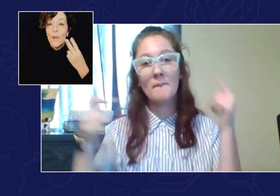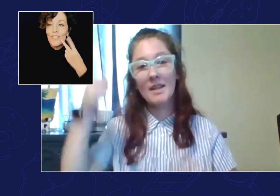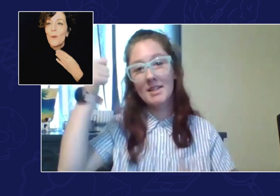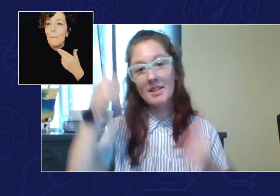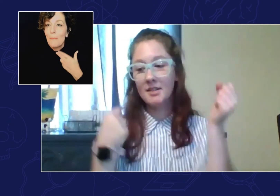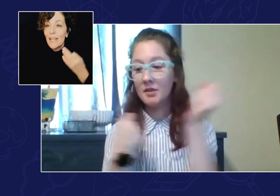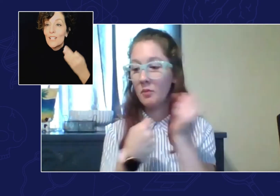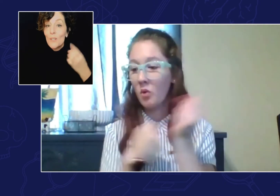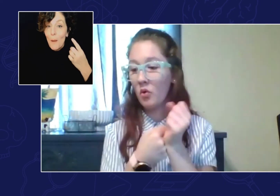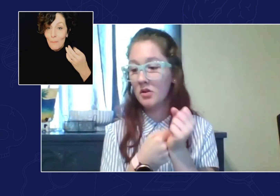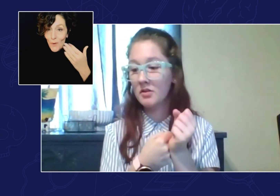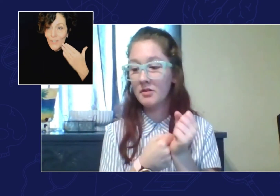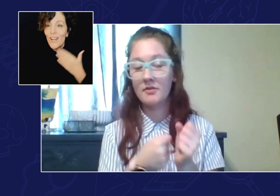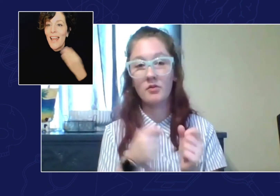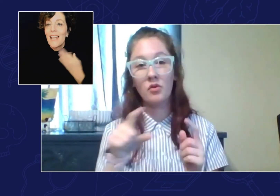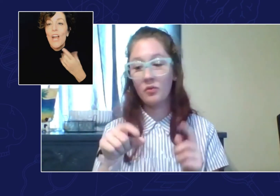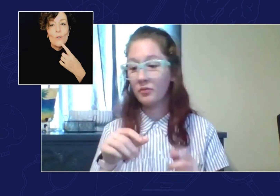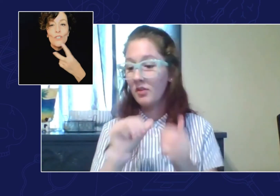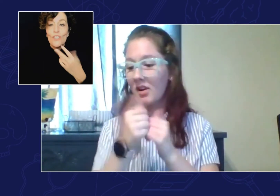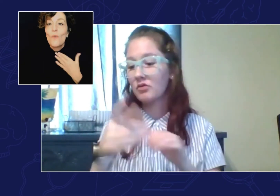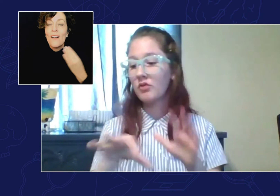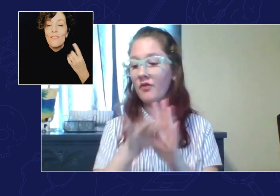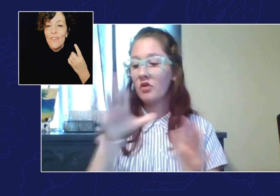Who was your biggest supporter, and how do you find